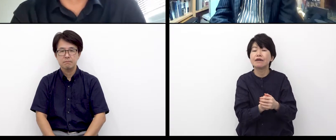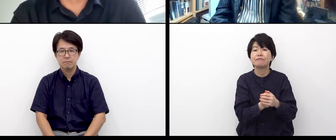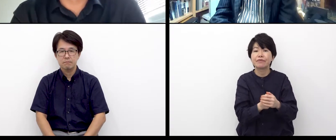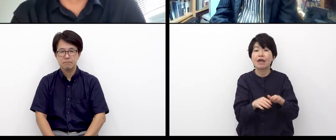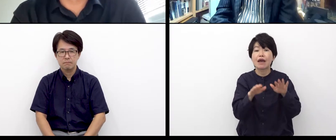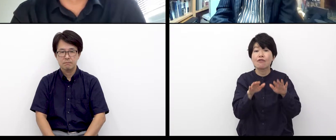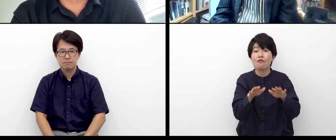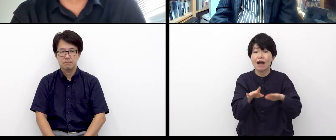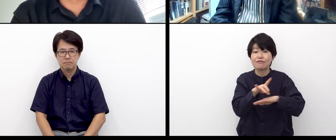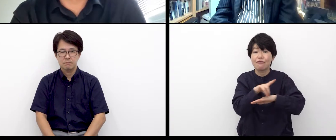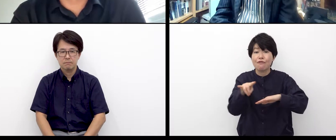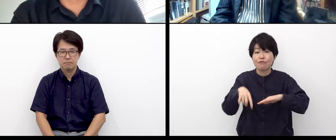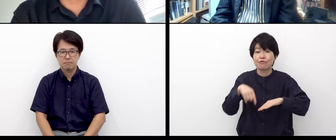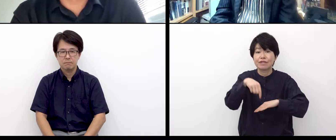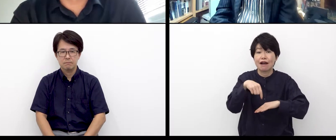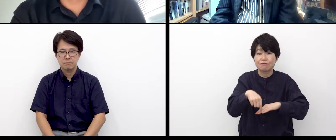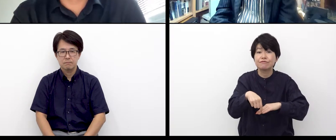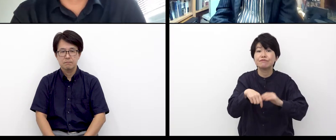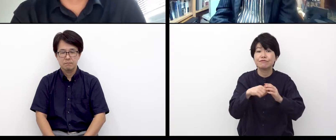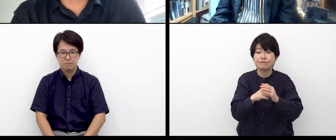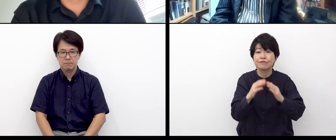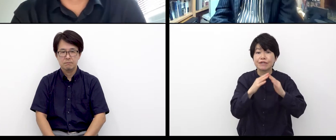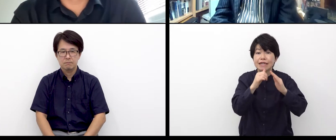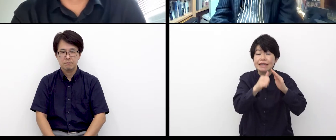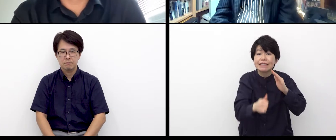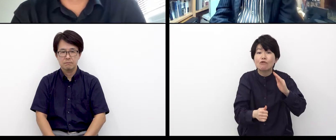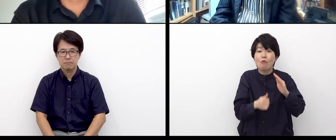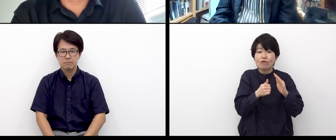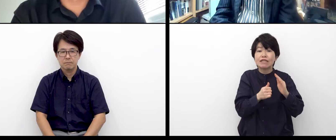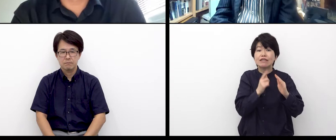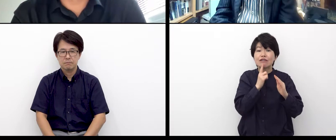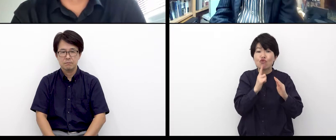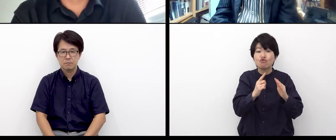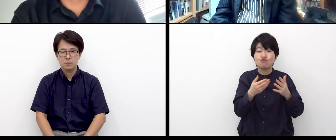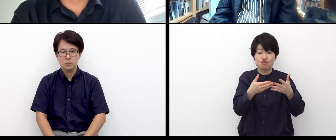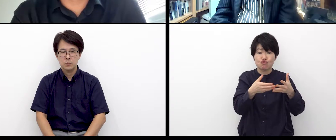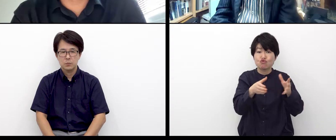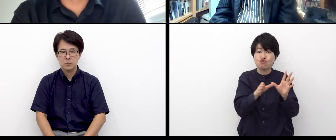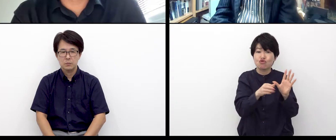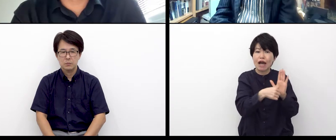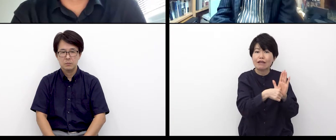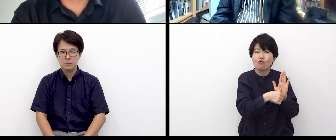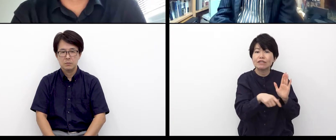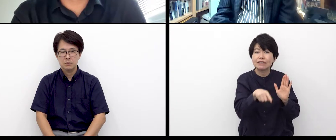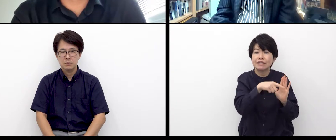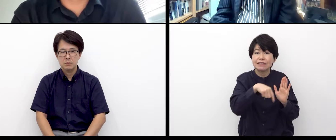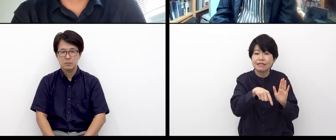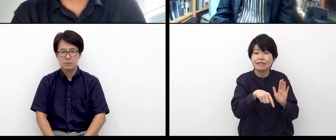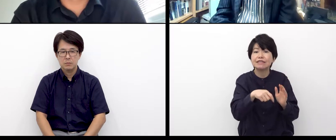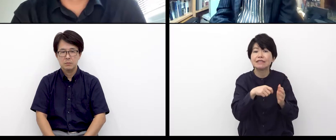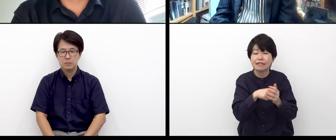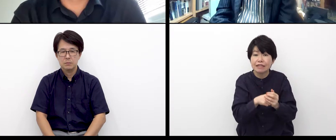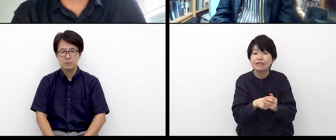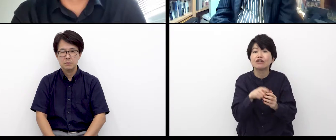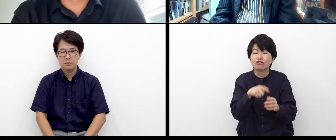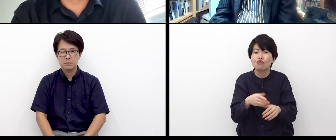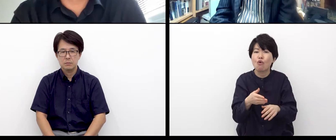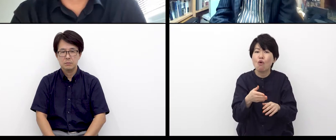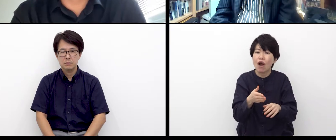I think this project was started featuring the “hikikomori” category.